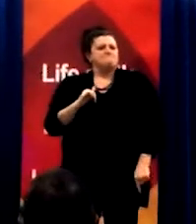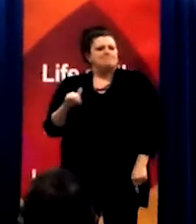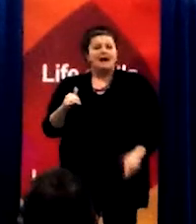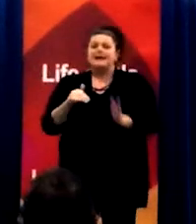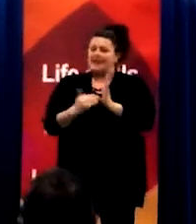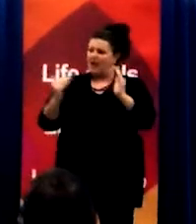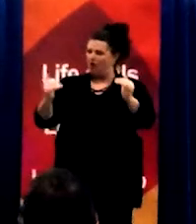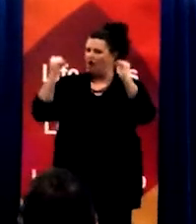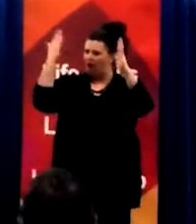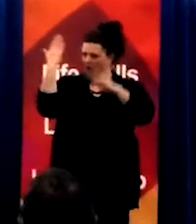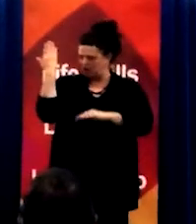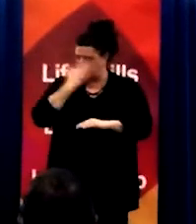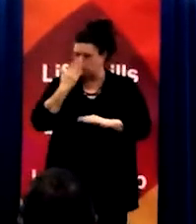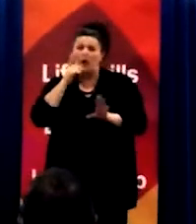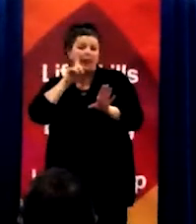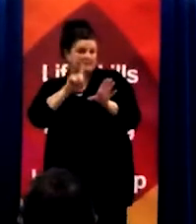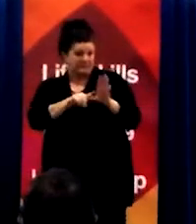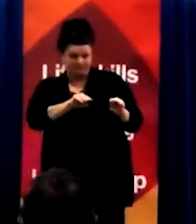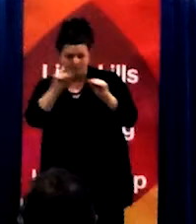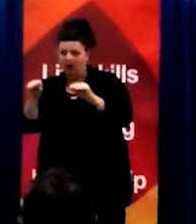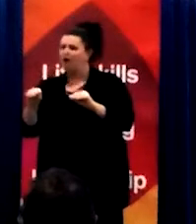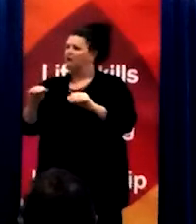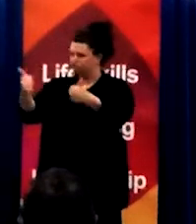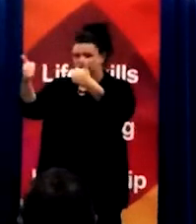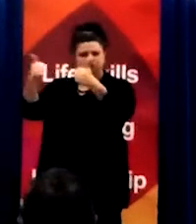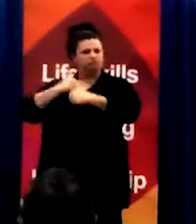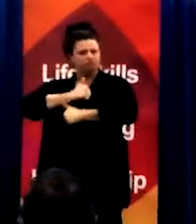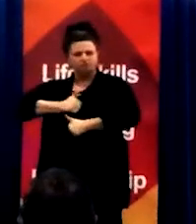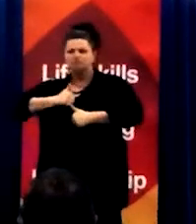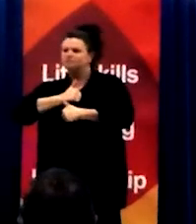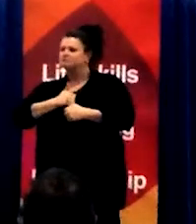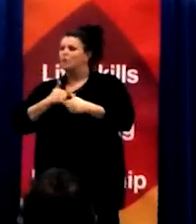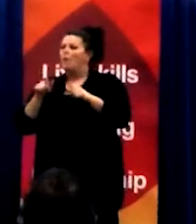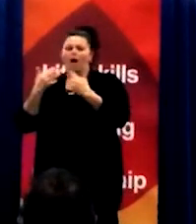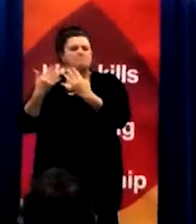I moved to high school last year and it’s been really good. I’ve also got a lot of friends.